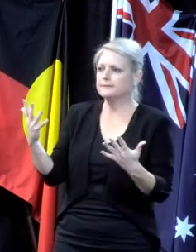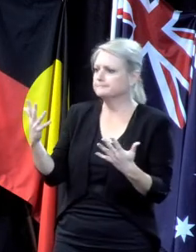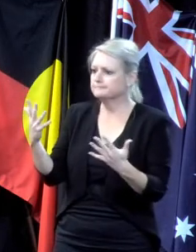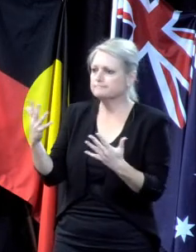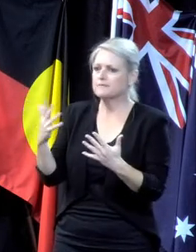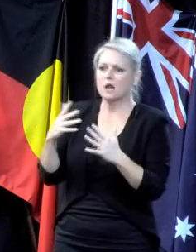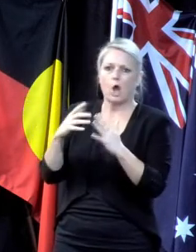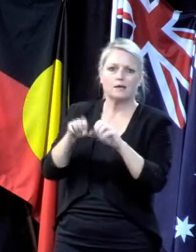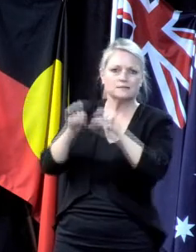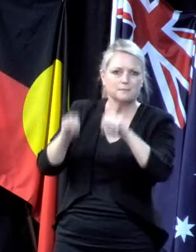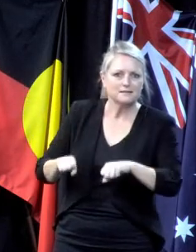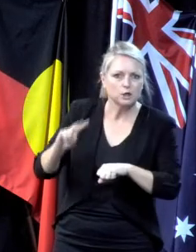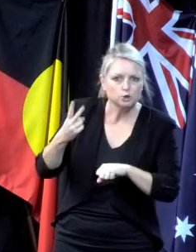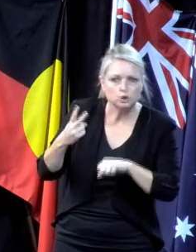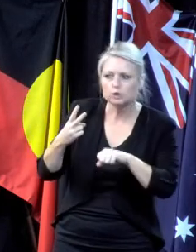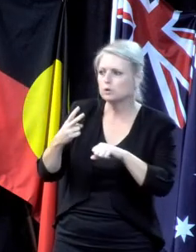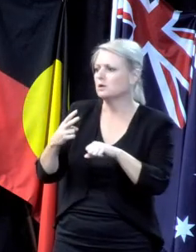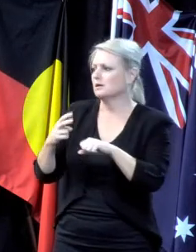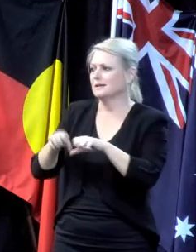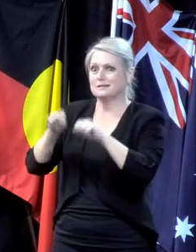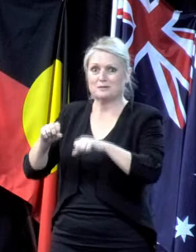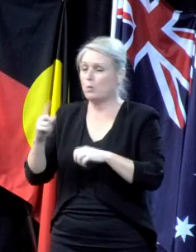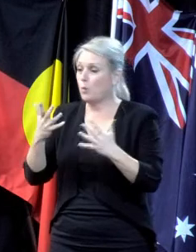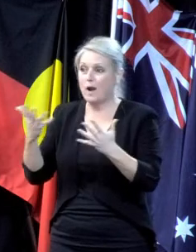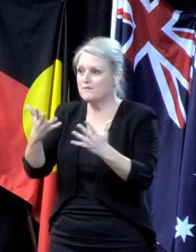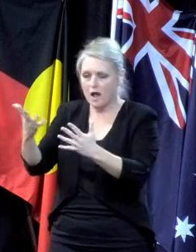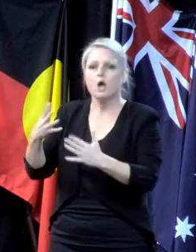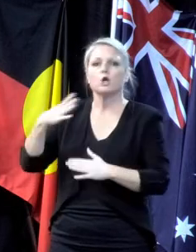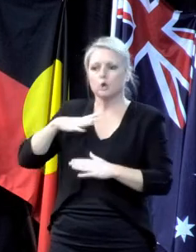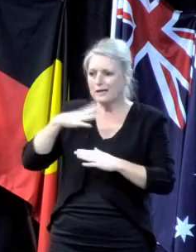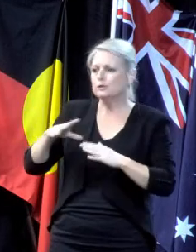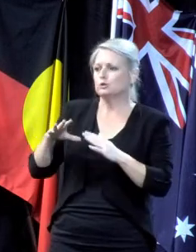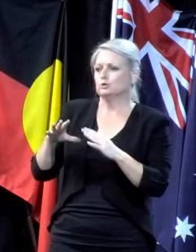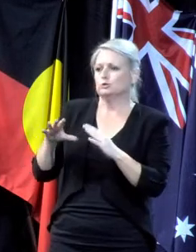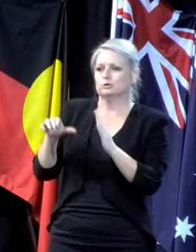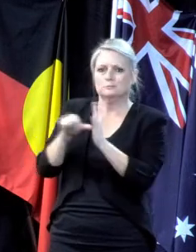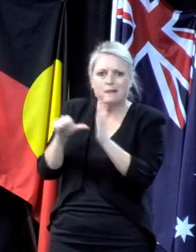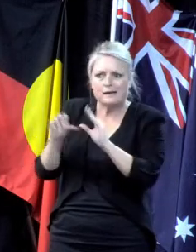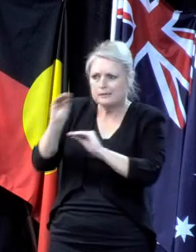So you have to – you have to go through the process of – of – of putting in a